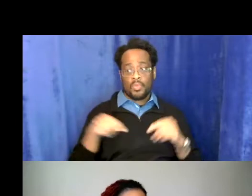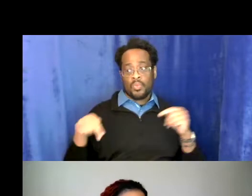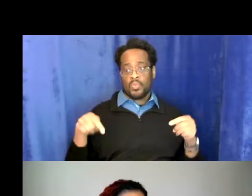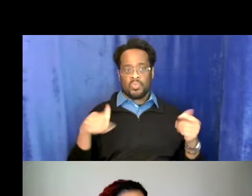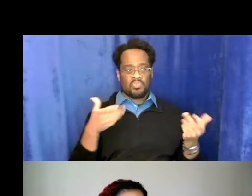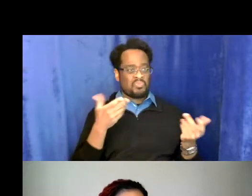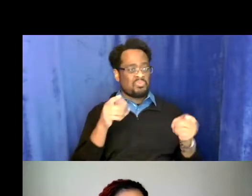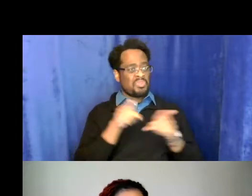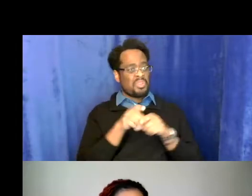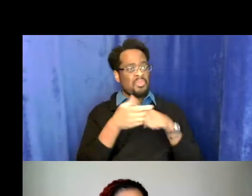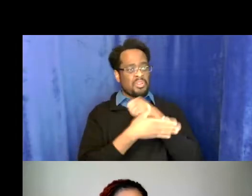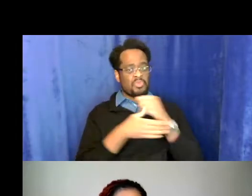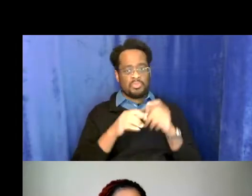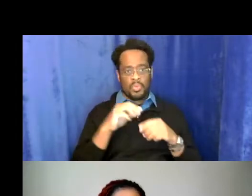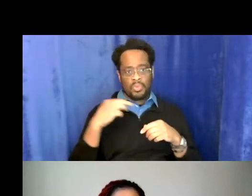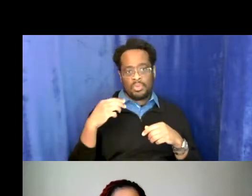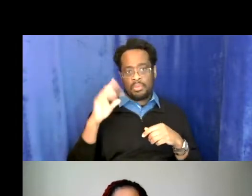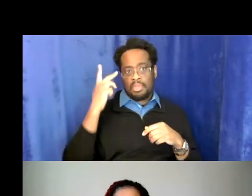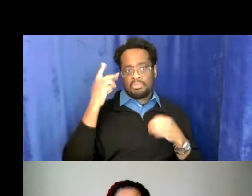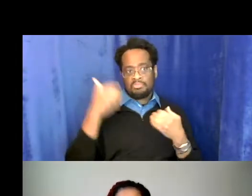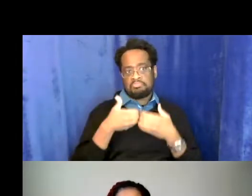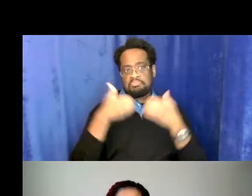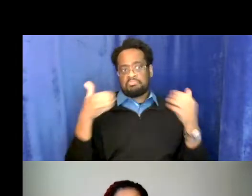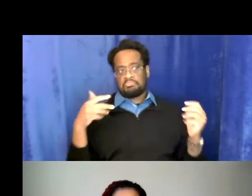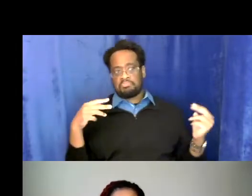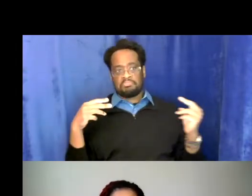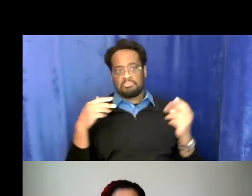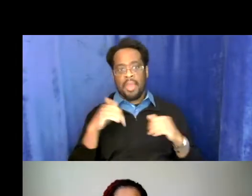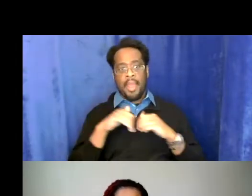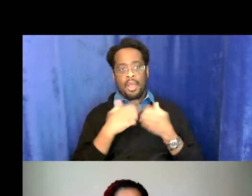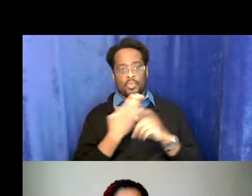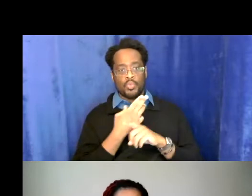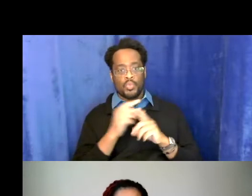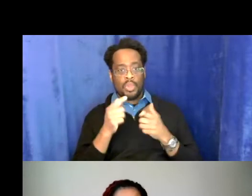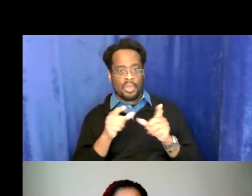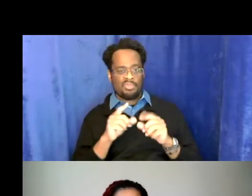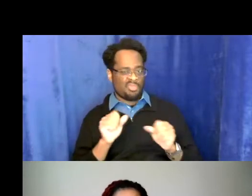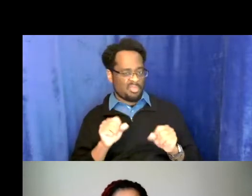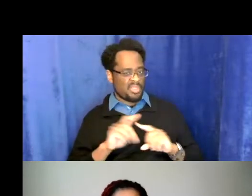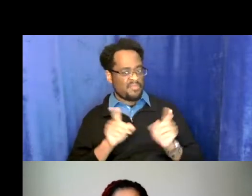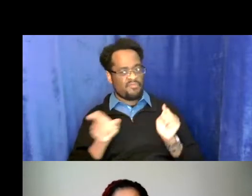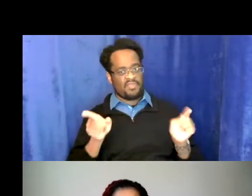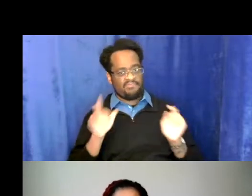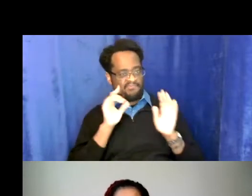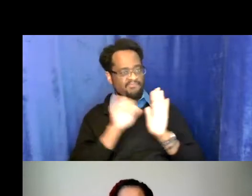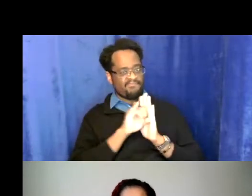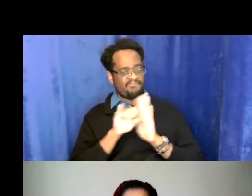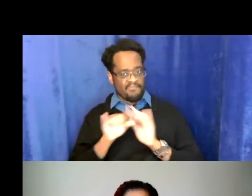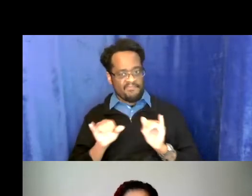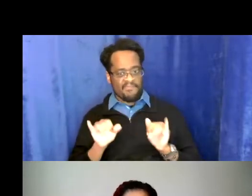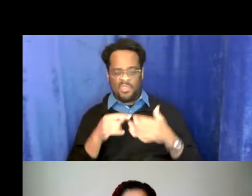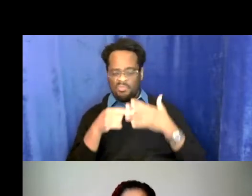So it's very sim- similar on throughout the country how your language is used